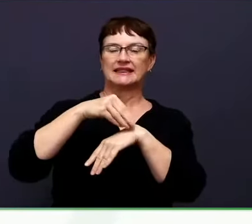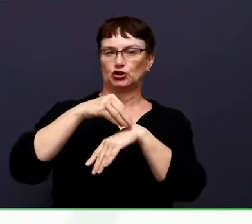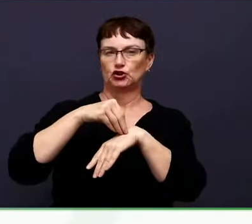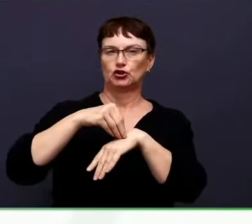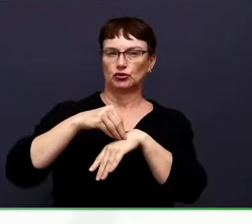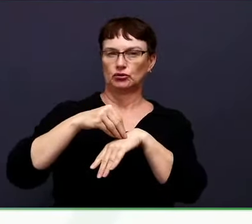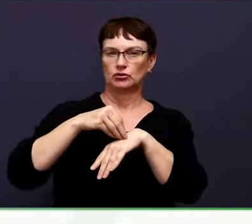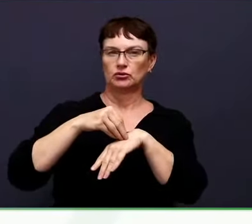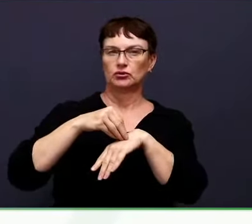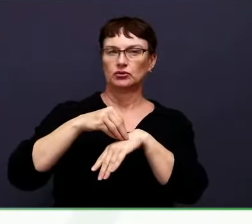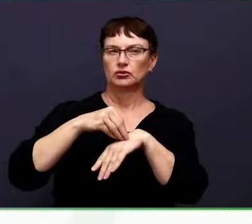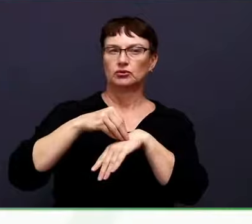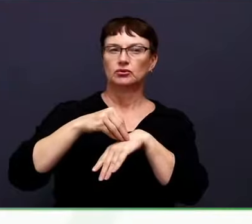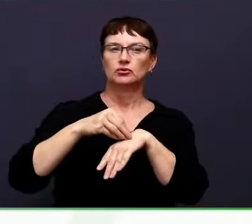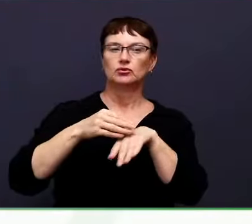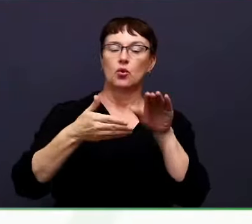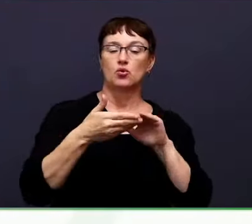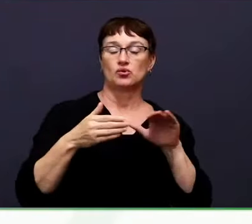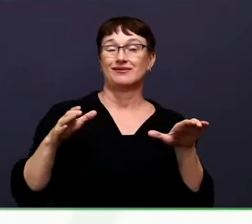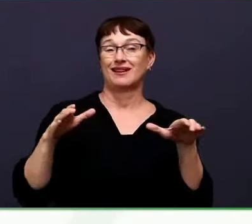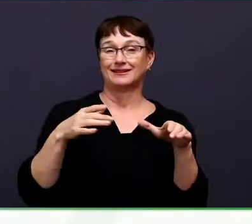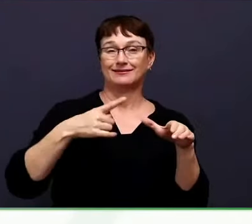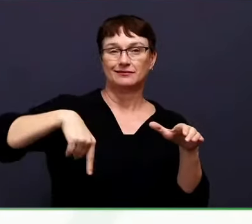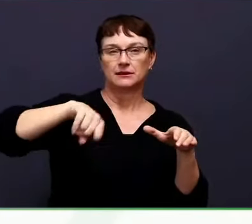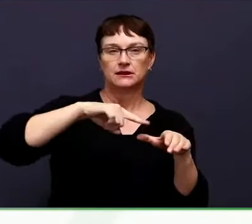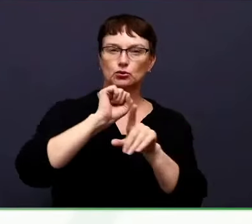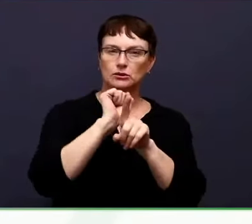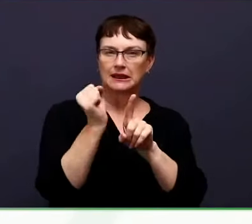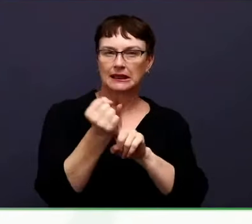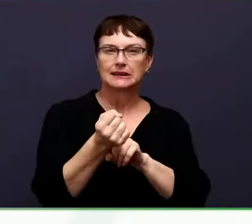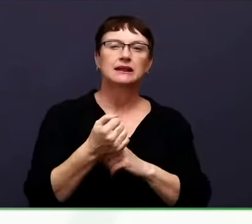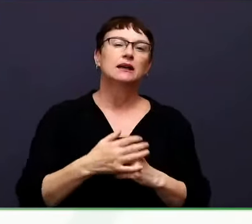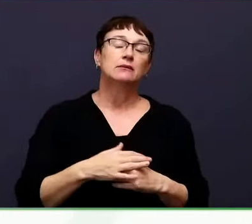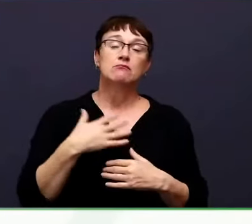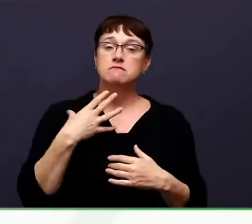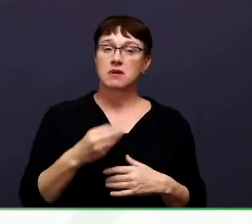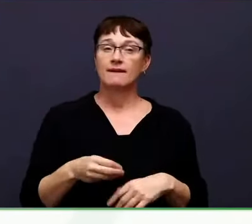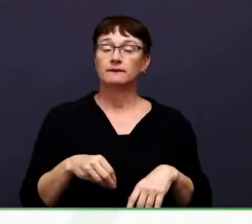disability. This together with them that we have graded our method.